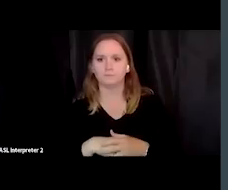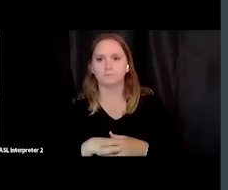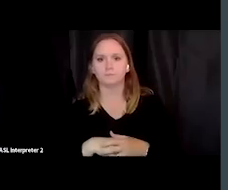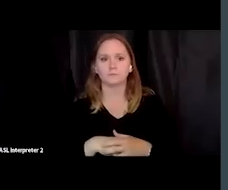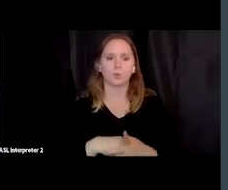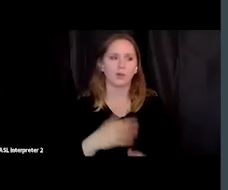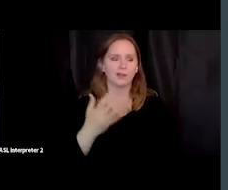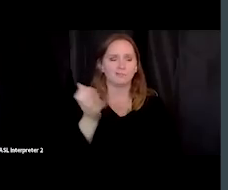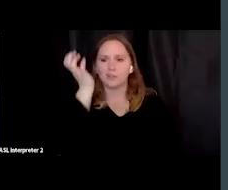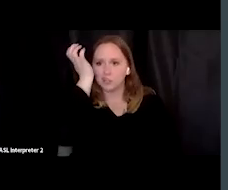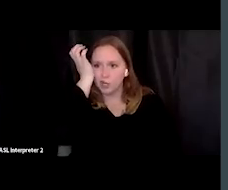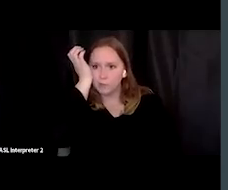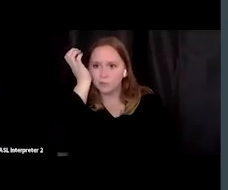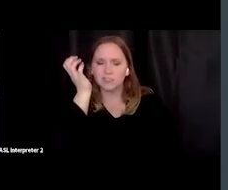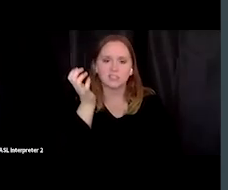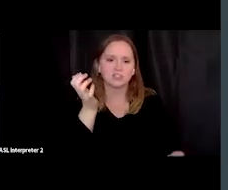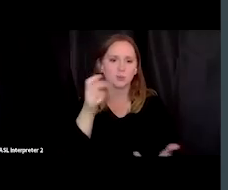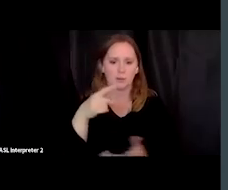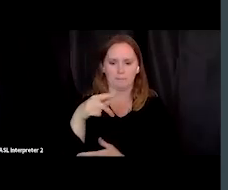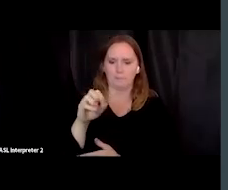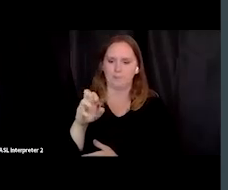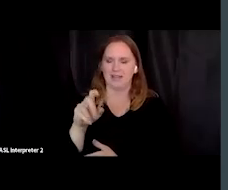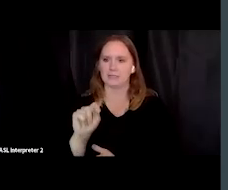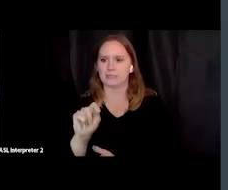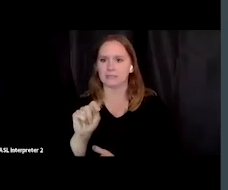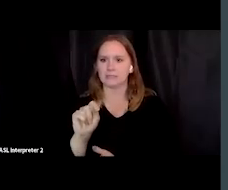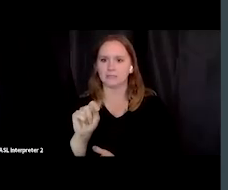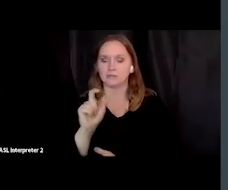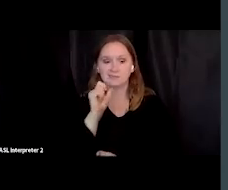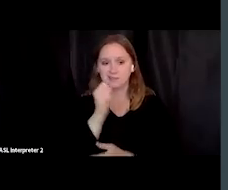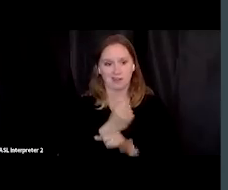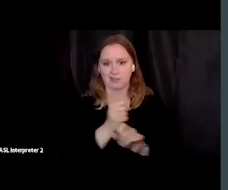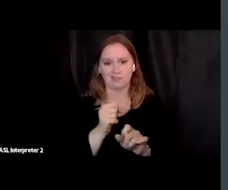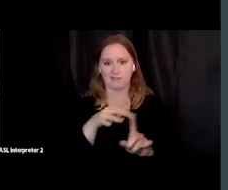or you know, pests, you know, that might also make it a, a very unsafe environment for a person to visit.